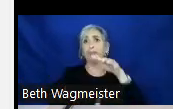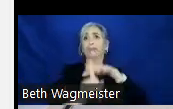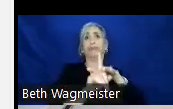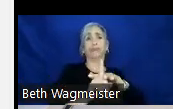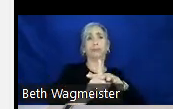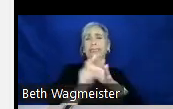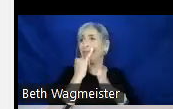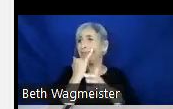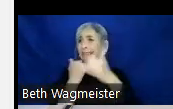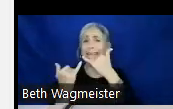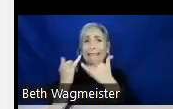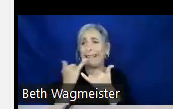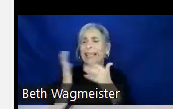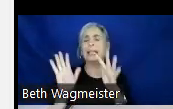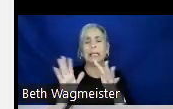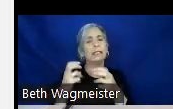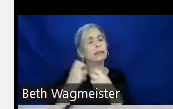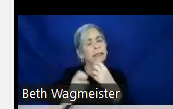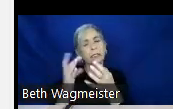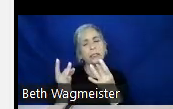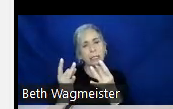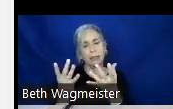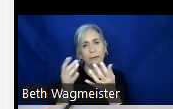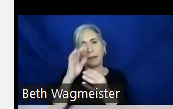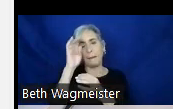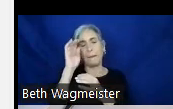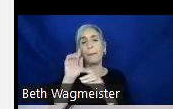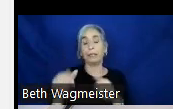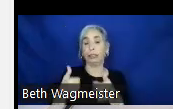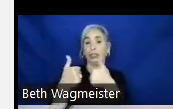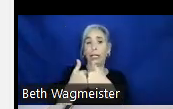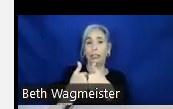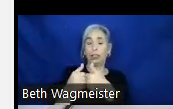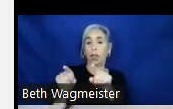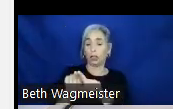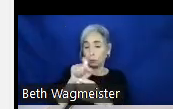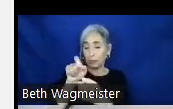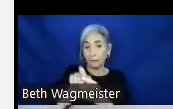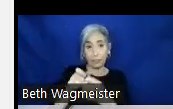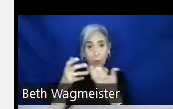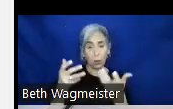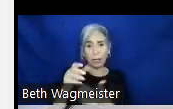All of these sorts of things. Another challenge with Sanity specifically is Sanity is hyper